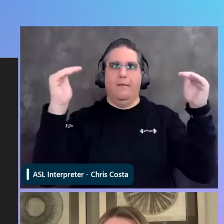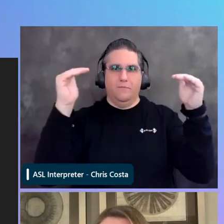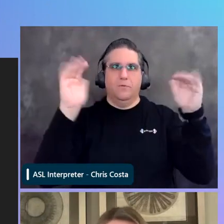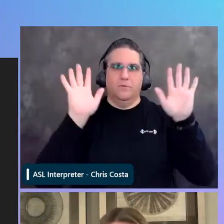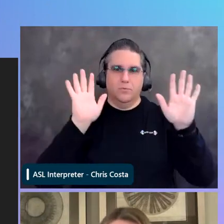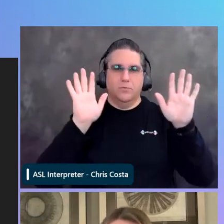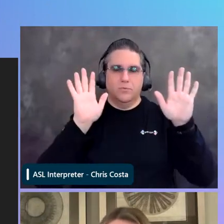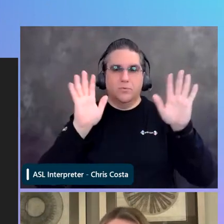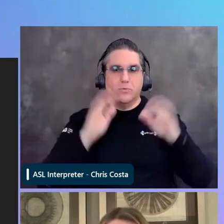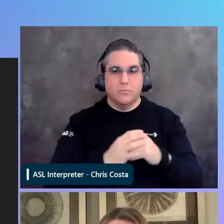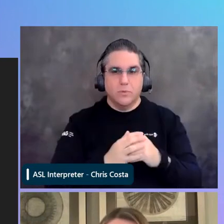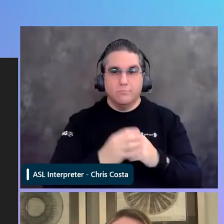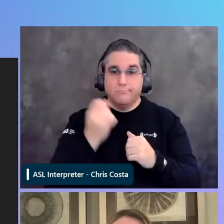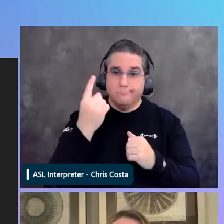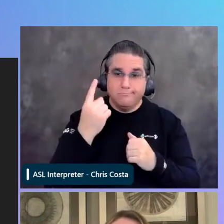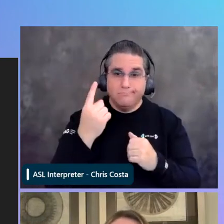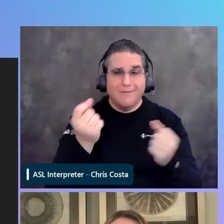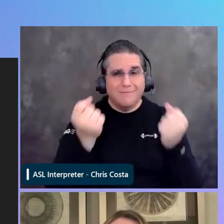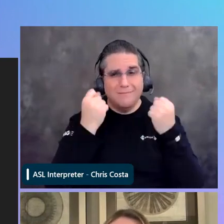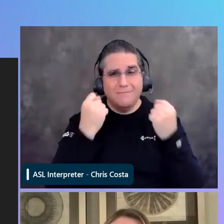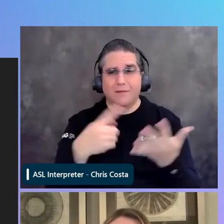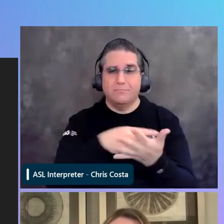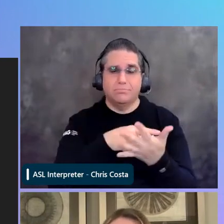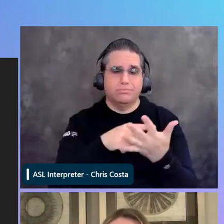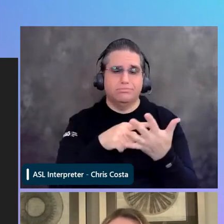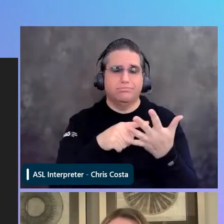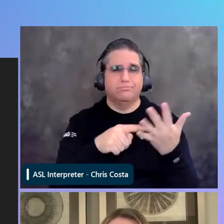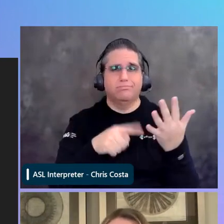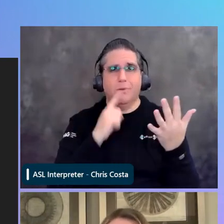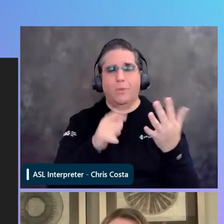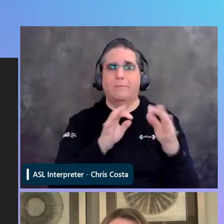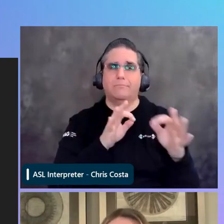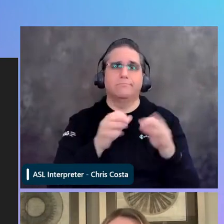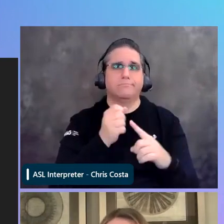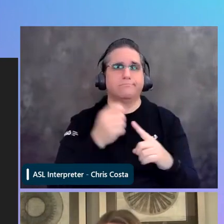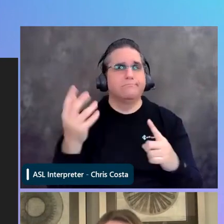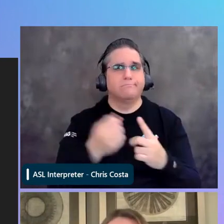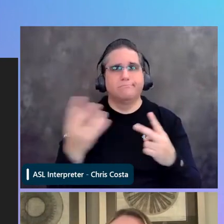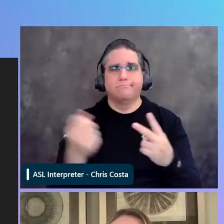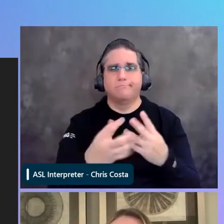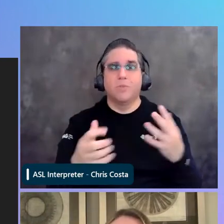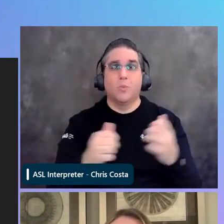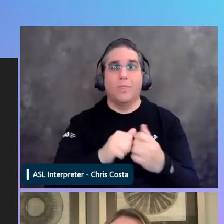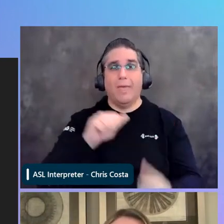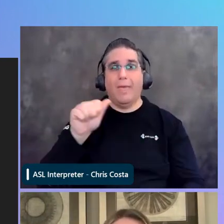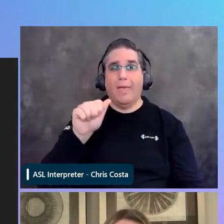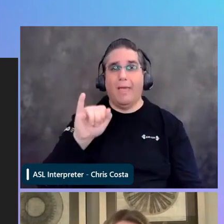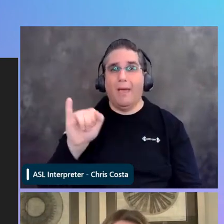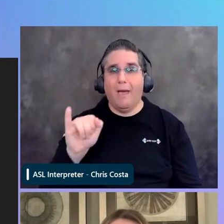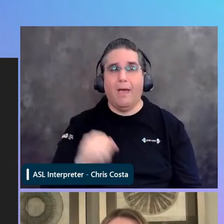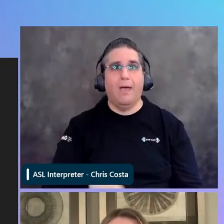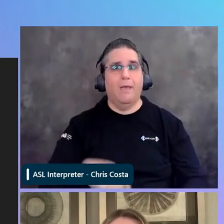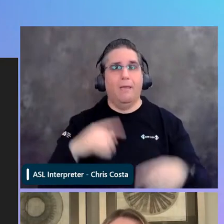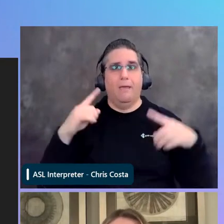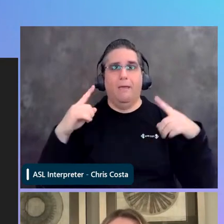kind of mentioned on a high level. But, um, there's so much more that we can talk about beyond, uh, when it comes to AI